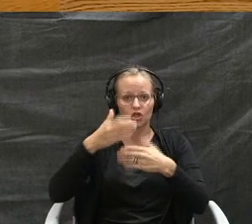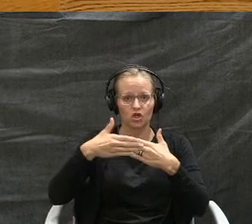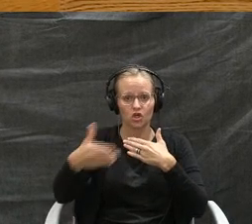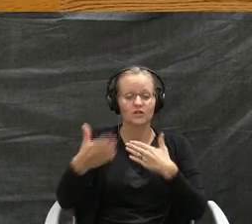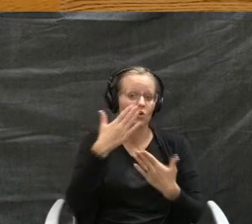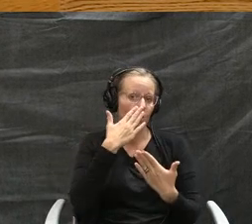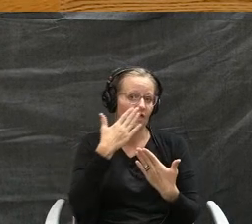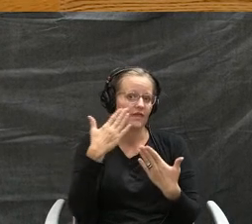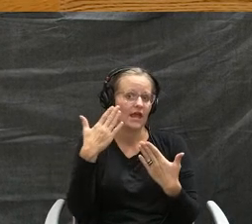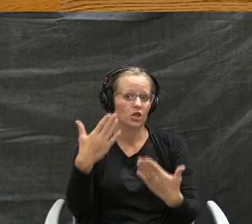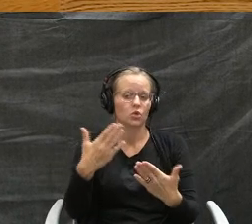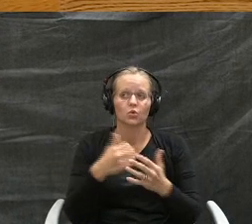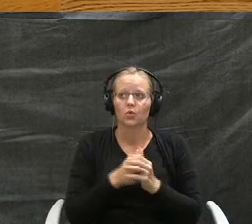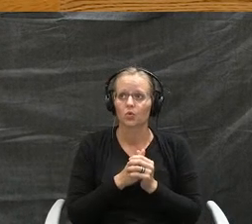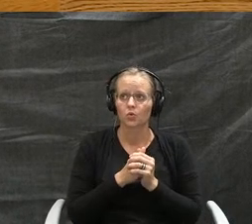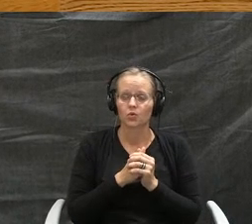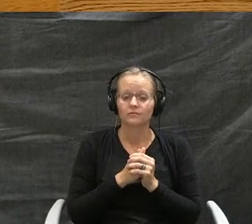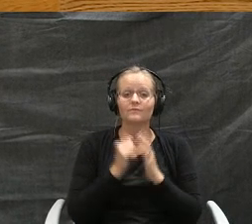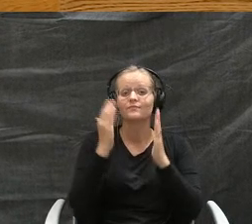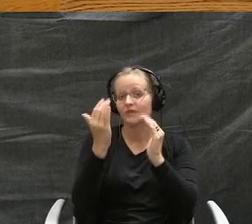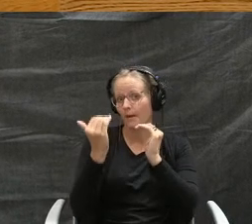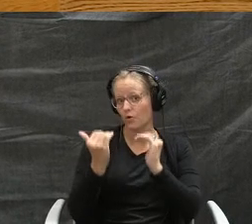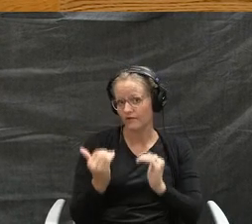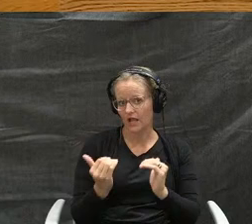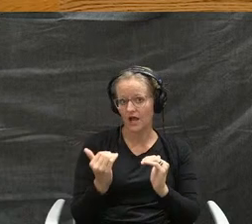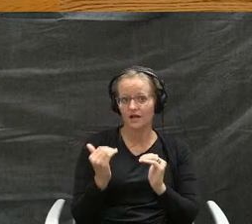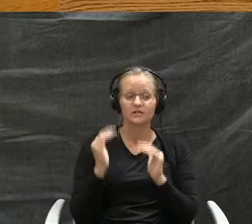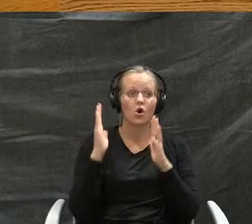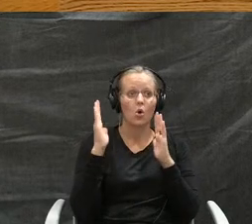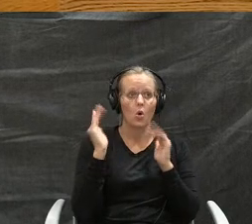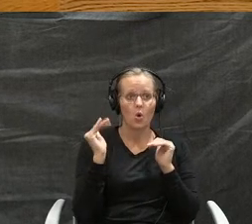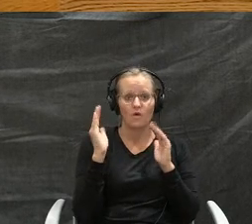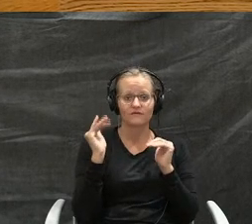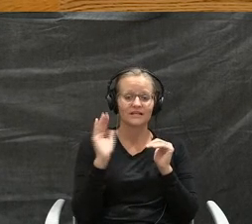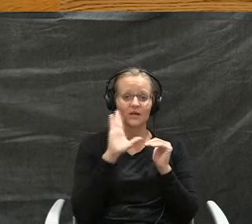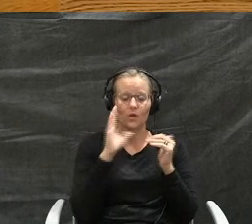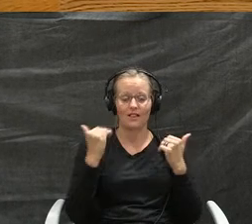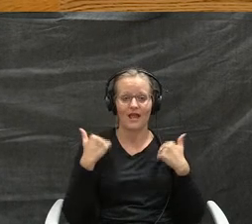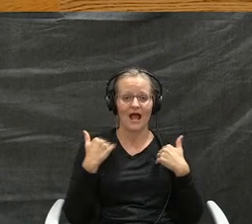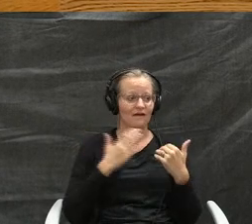hopefully I'll get my emotions in my roll. Call vote here as we